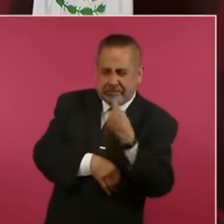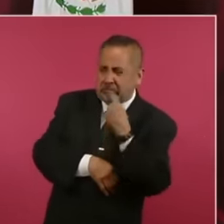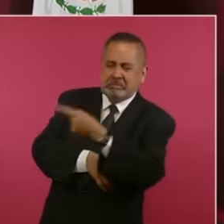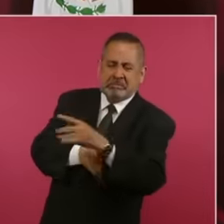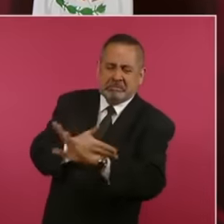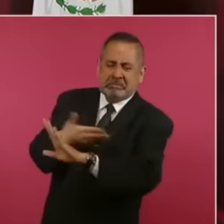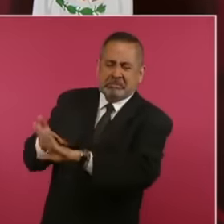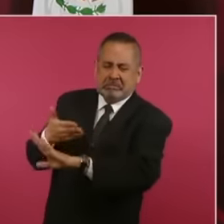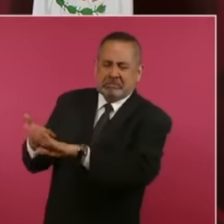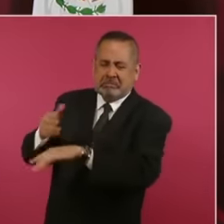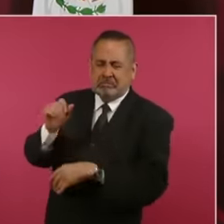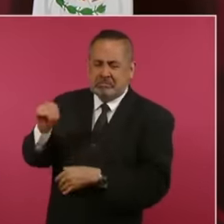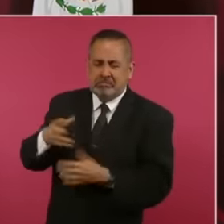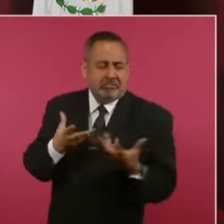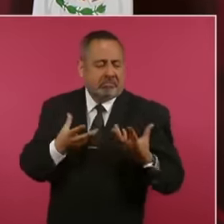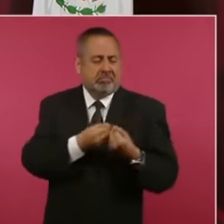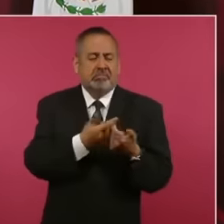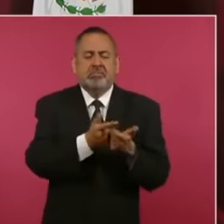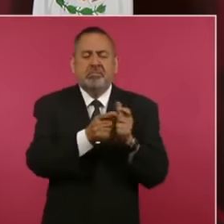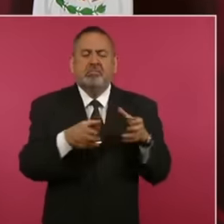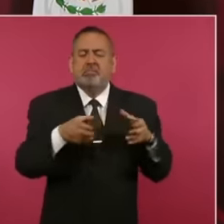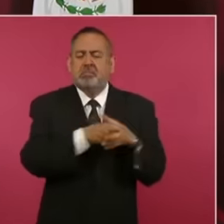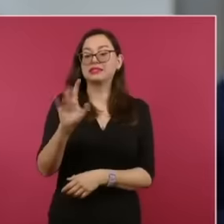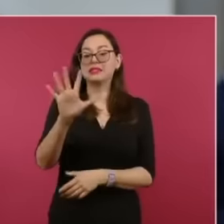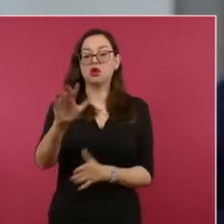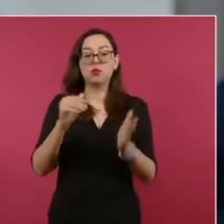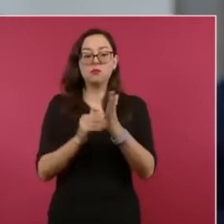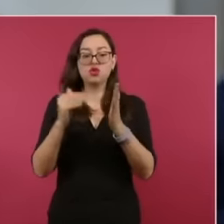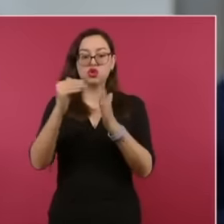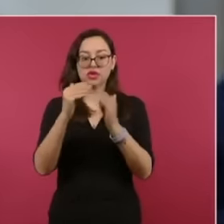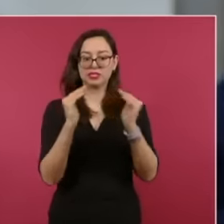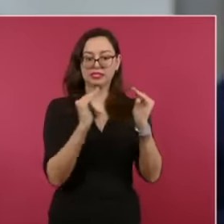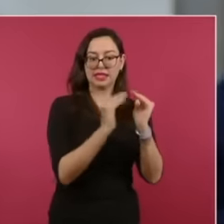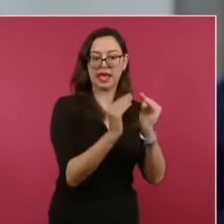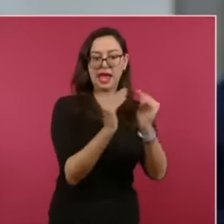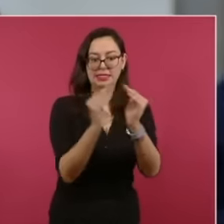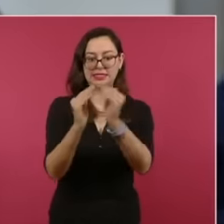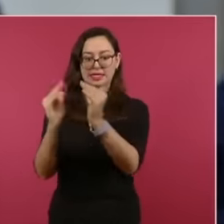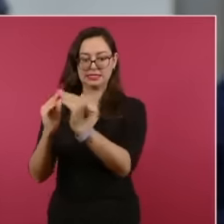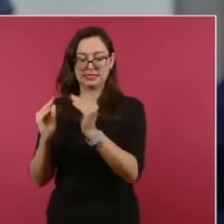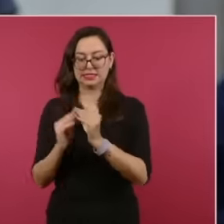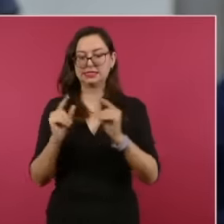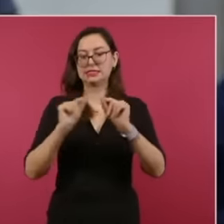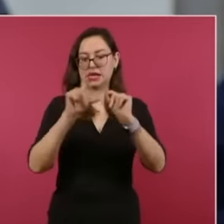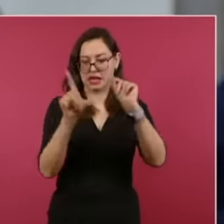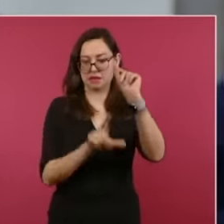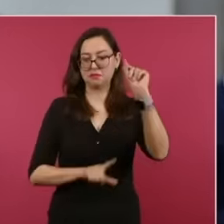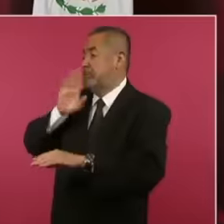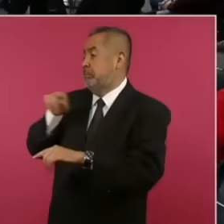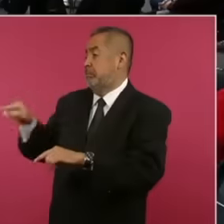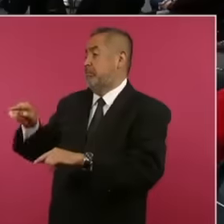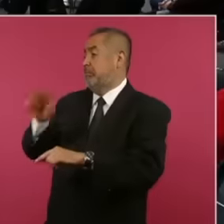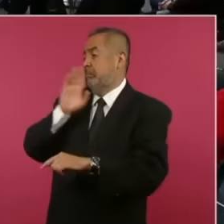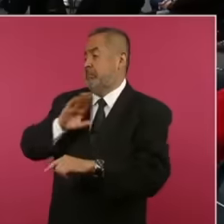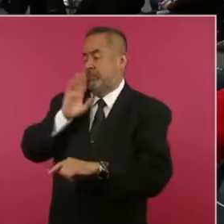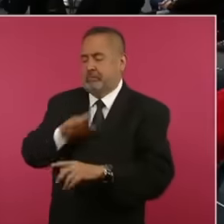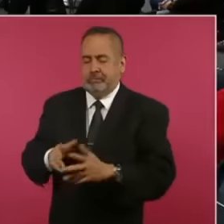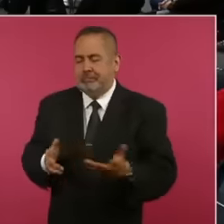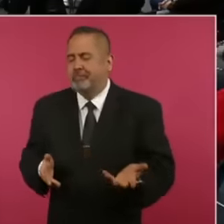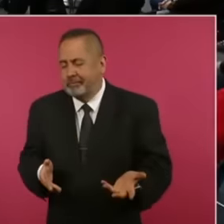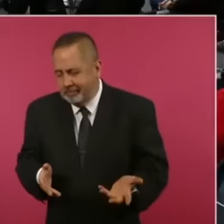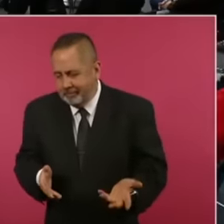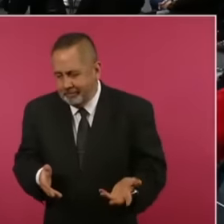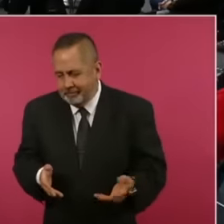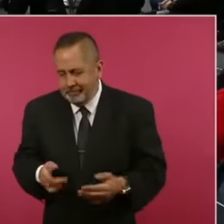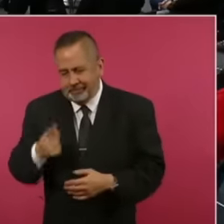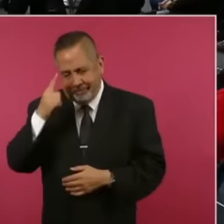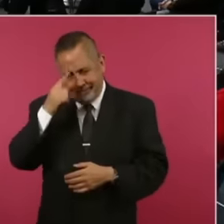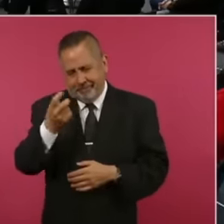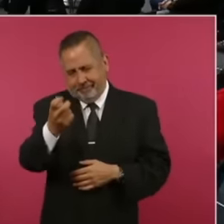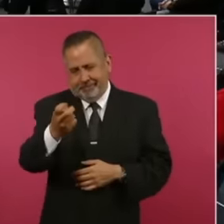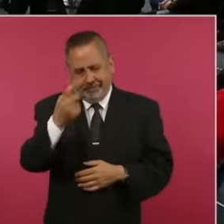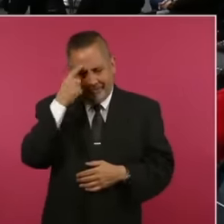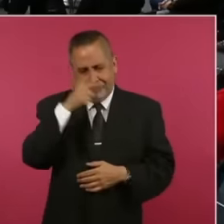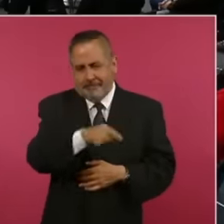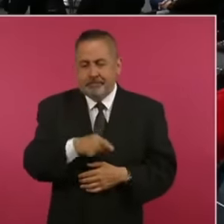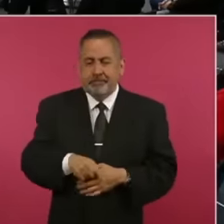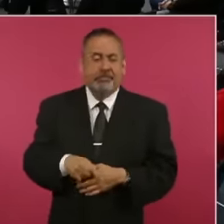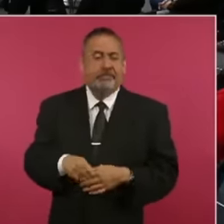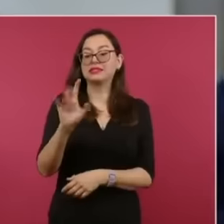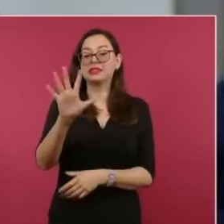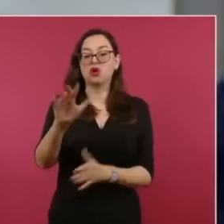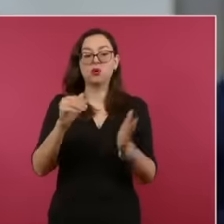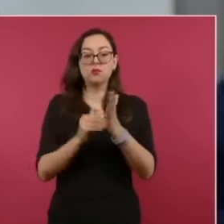to right-wing groups. or conservatives of Mexico to put us on equal footing